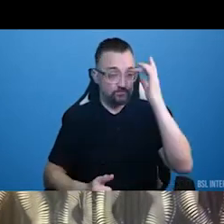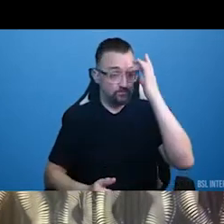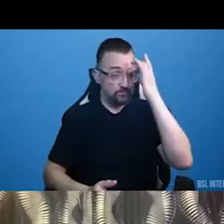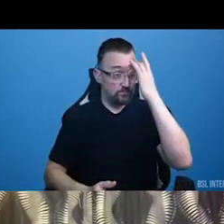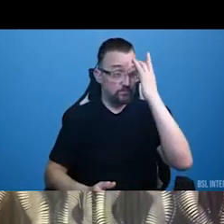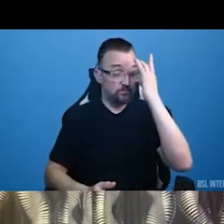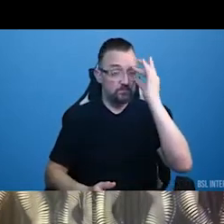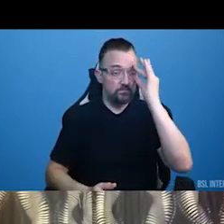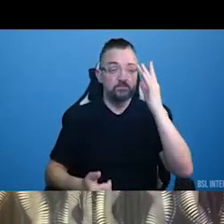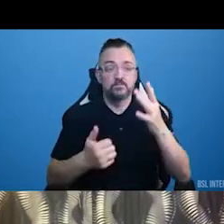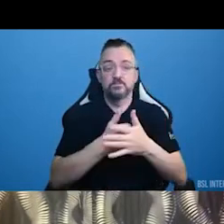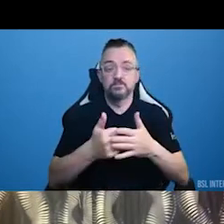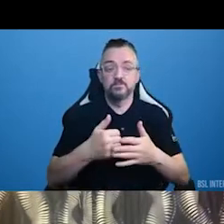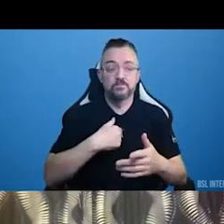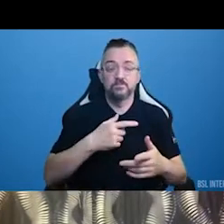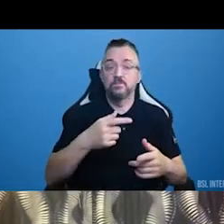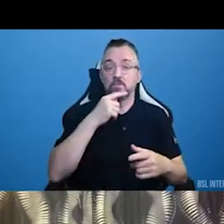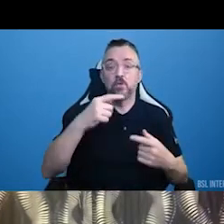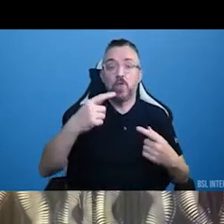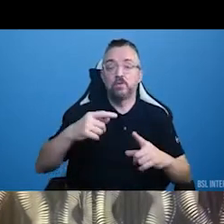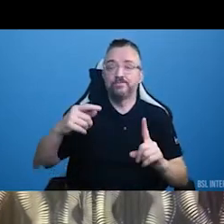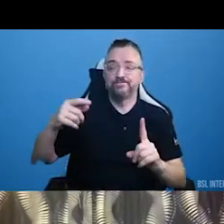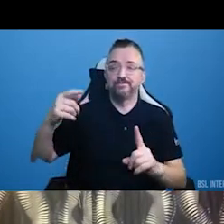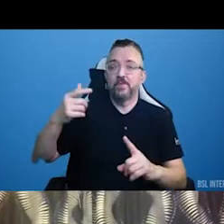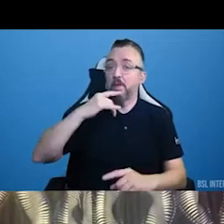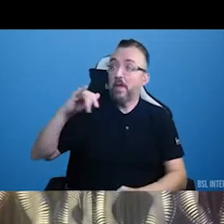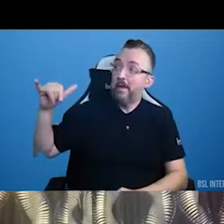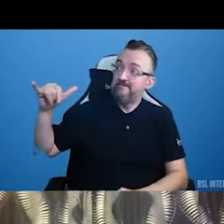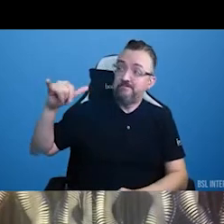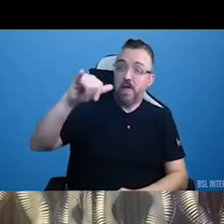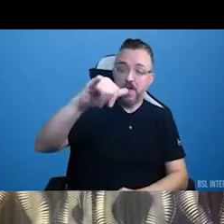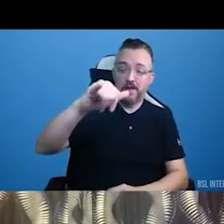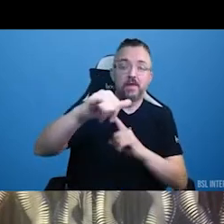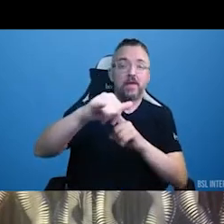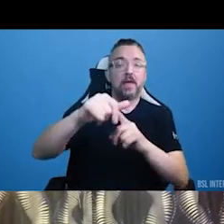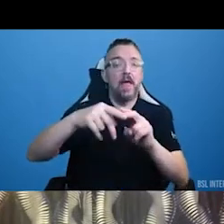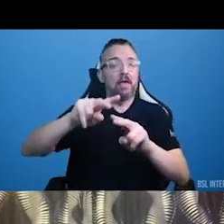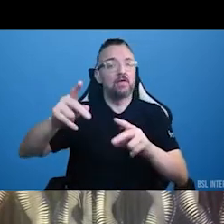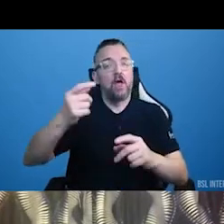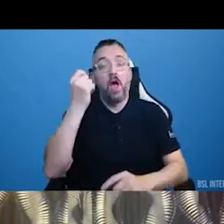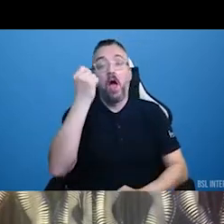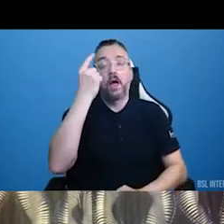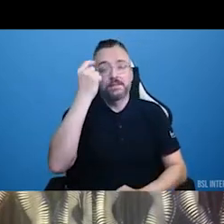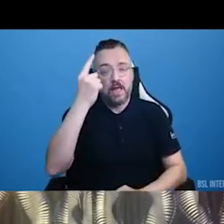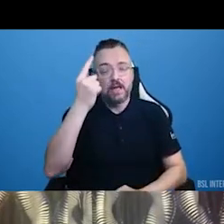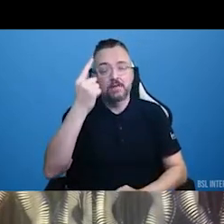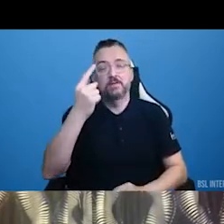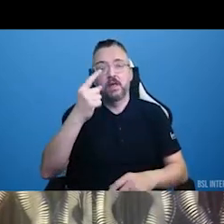So typically, we don't let people fly planes or do a surgery as doctors when they have a below 60% understanding of something as impactful as buildings